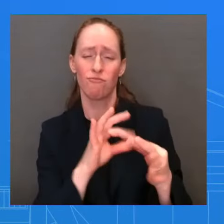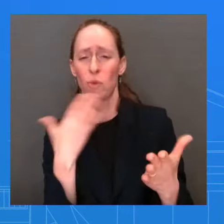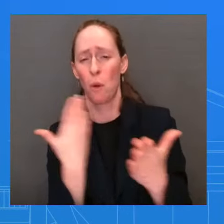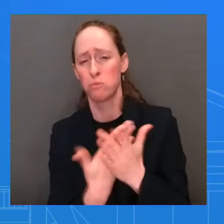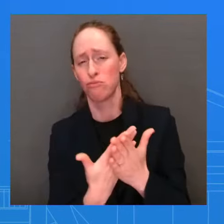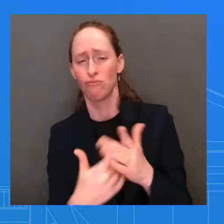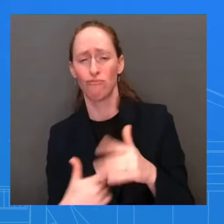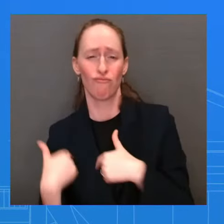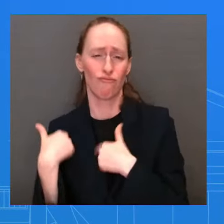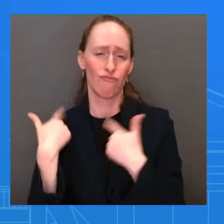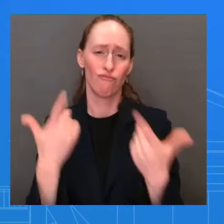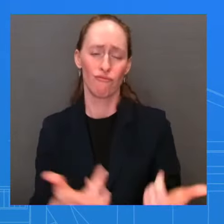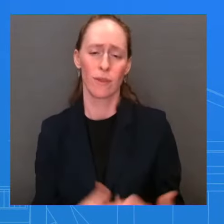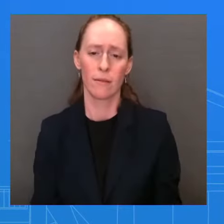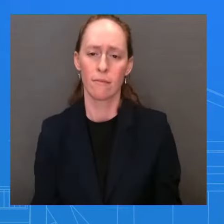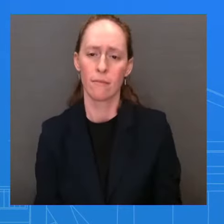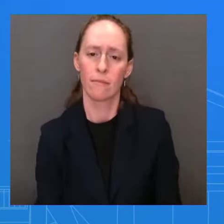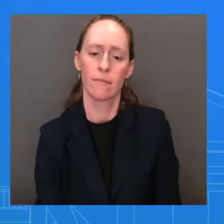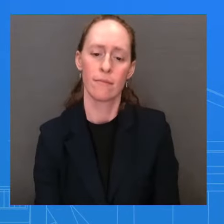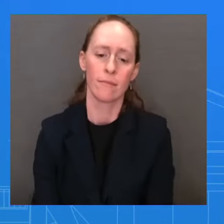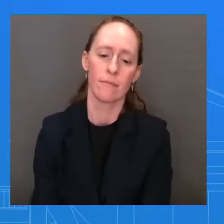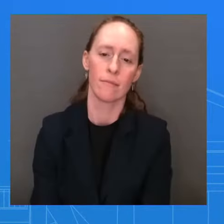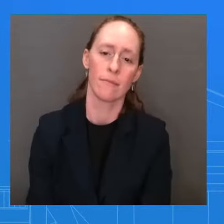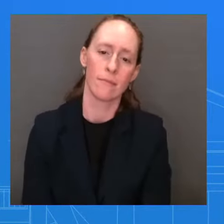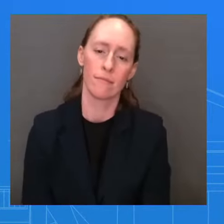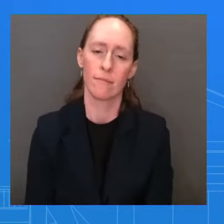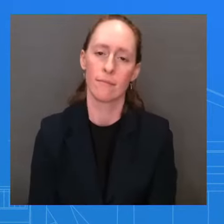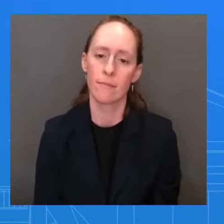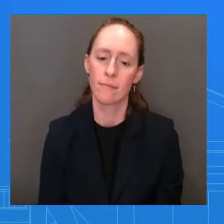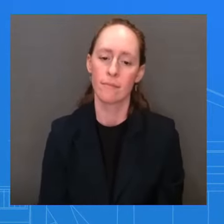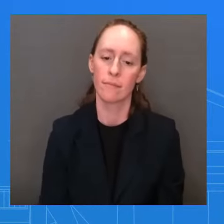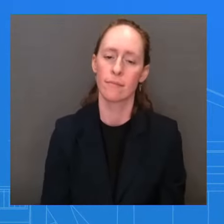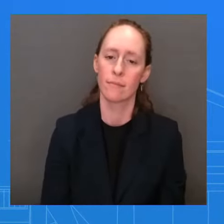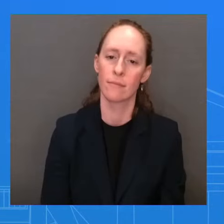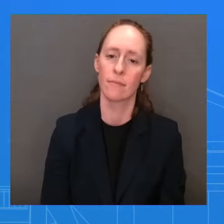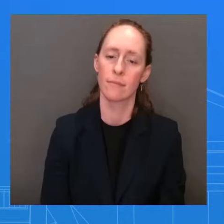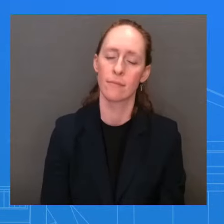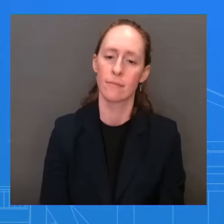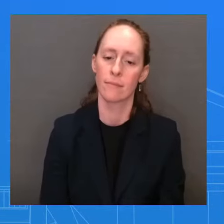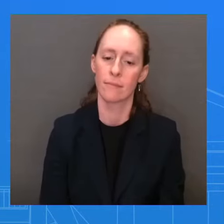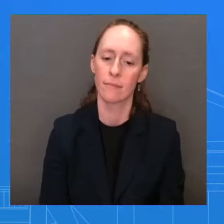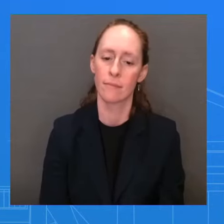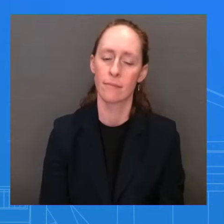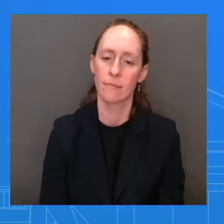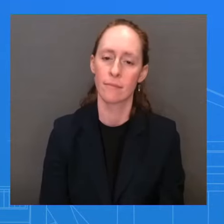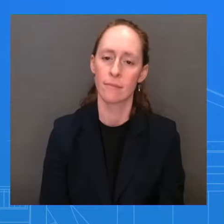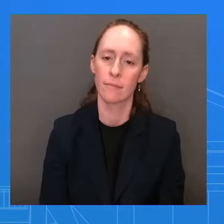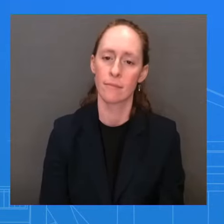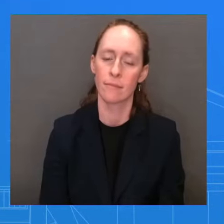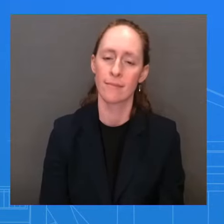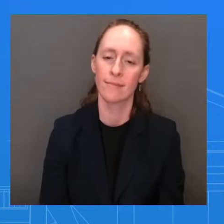The Press: I want to circle back to something I asked last week, because clearly the President did have plans to mark the anniversary of his 2020 campaign launch.